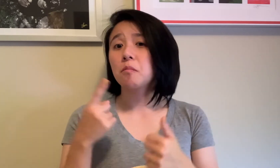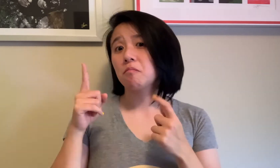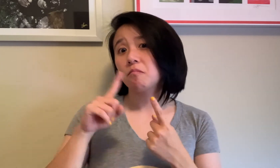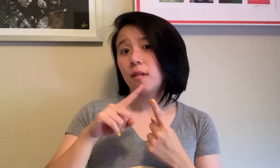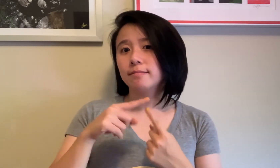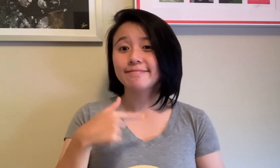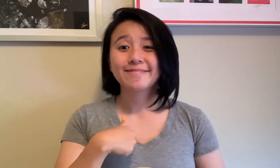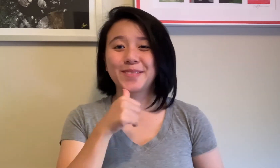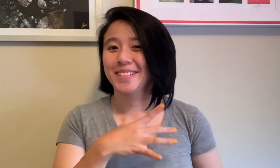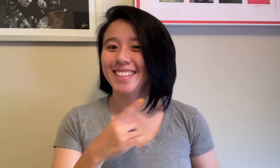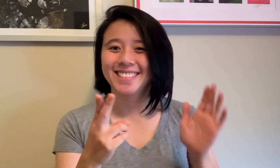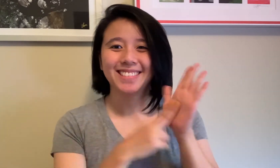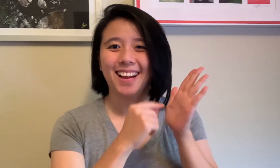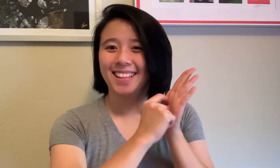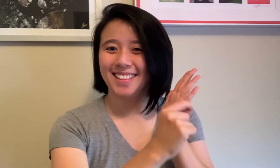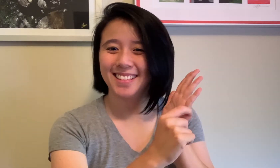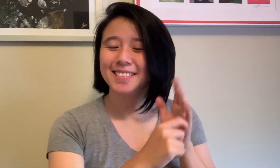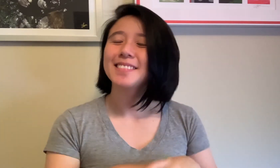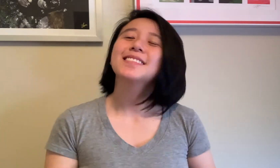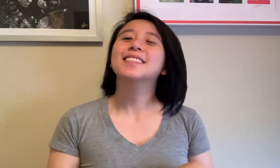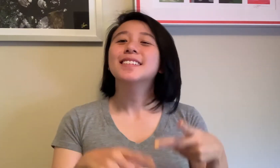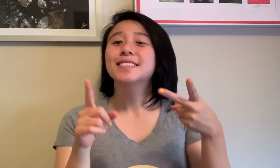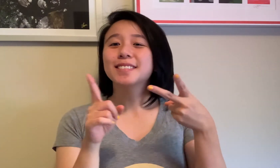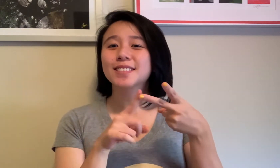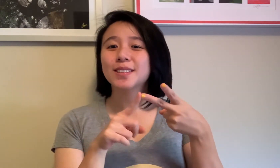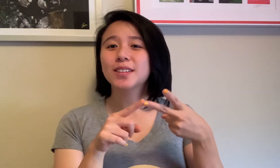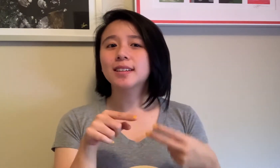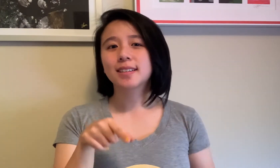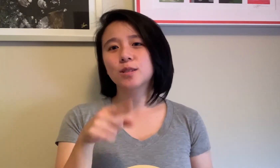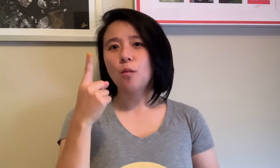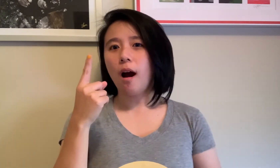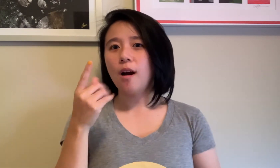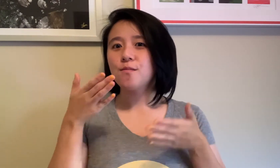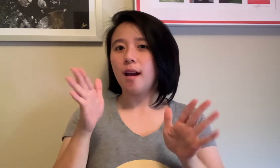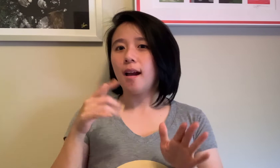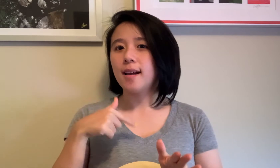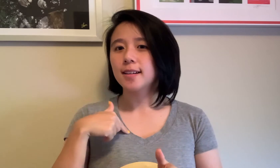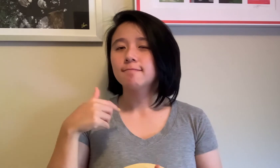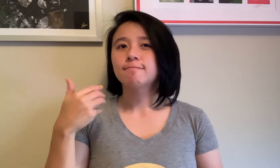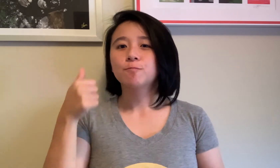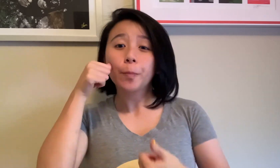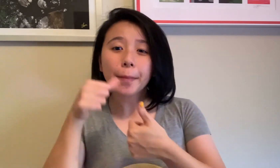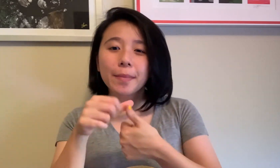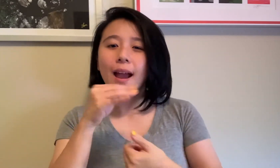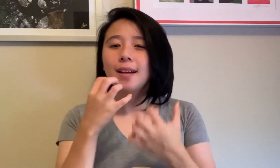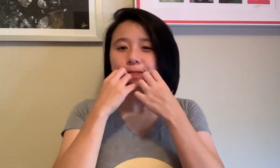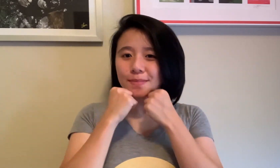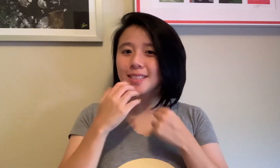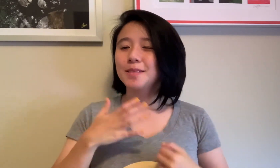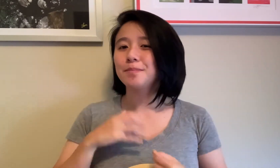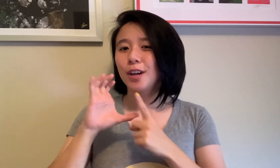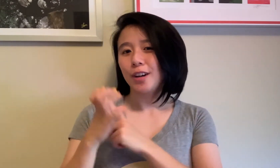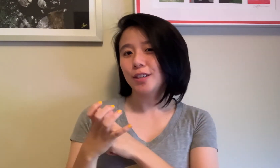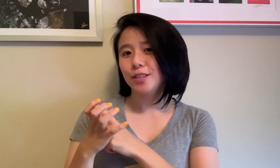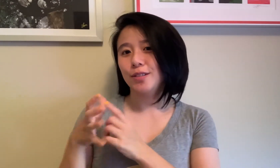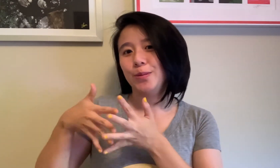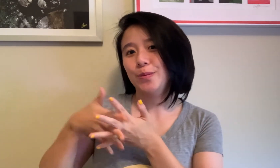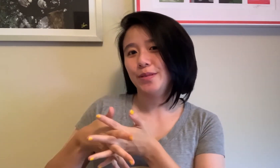One, I don't like to write my signature. Second, this is one of the ways to remember, value, and cherish my culture roots.